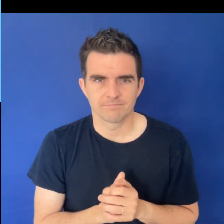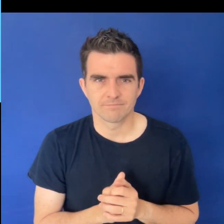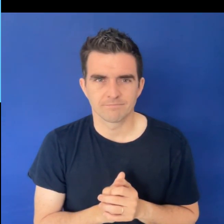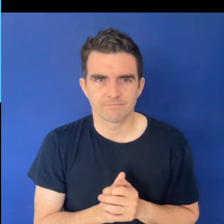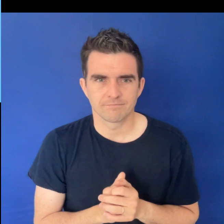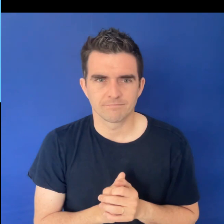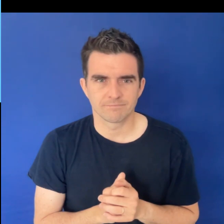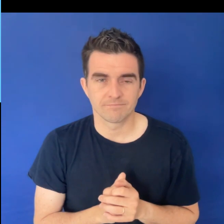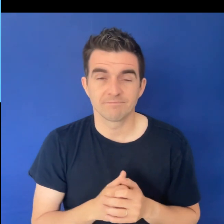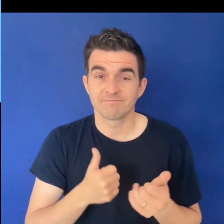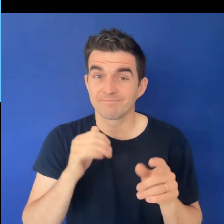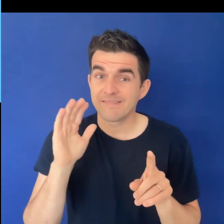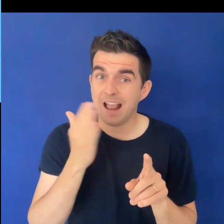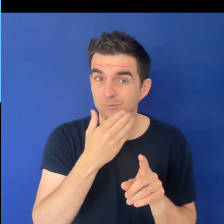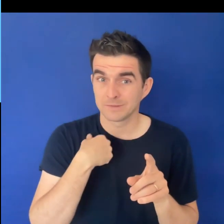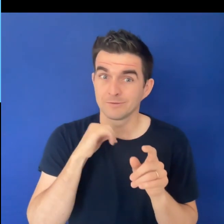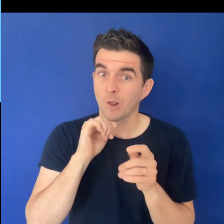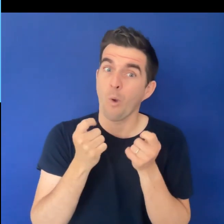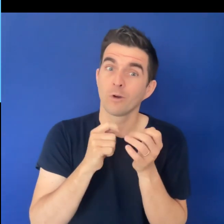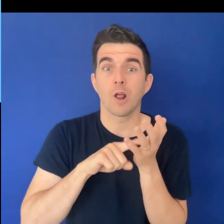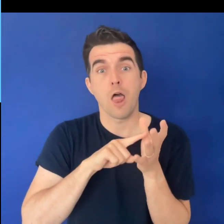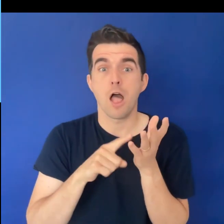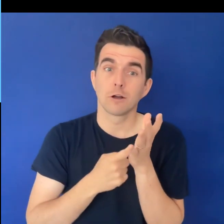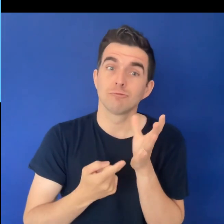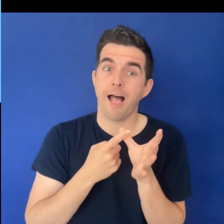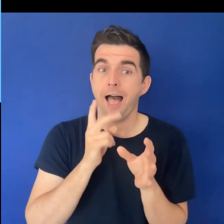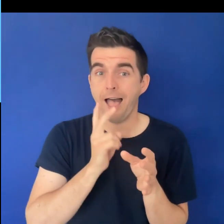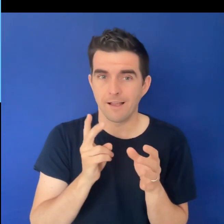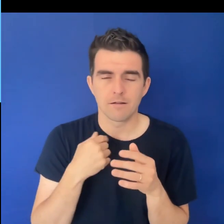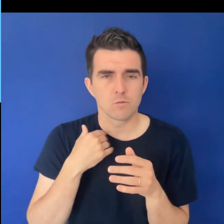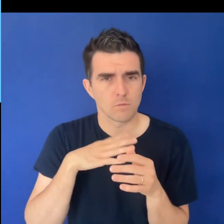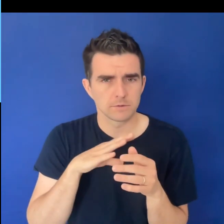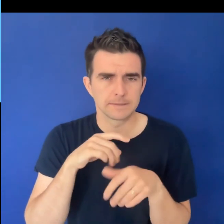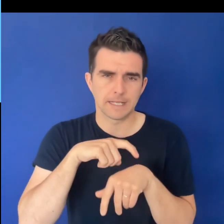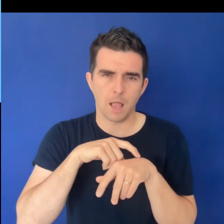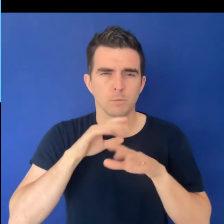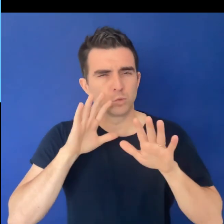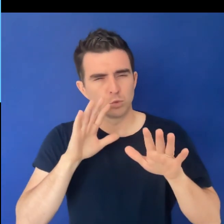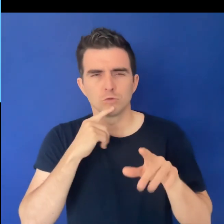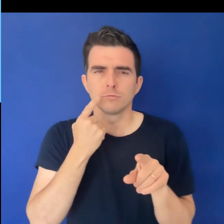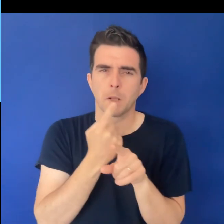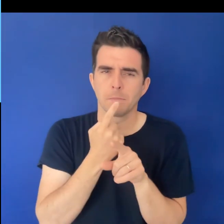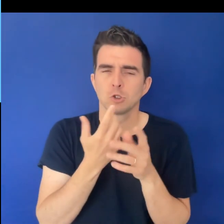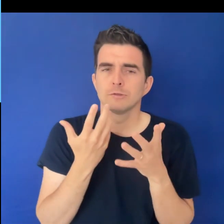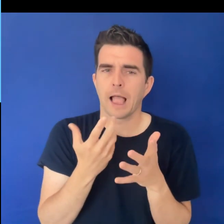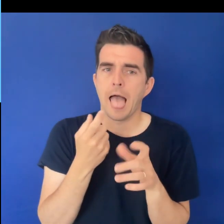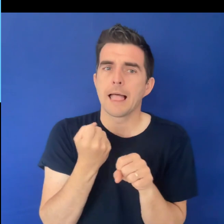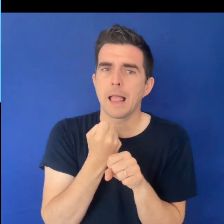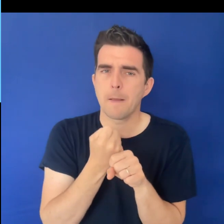HI everyone, it’s your host Laura here again. I want to take some time today to talk about a game that we wanted to include